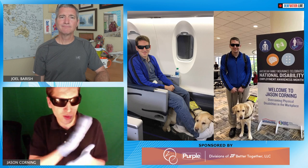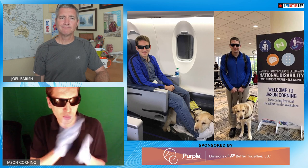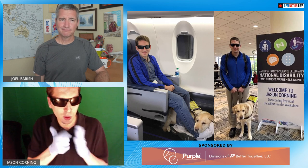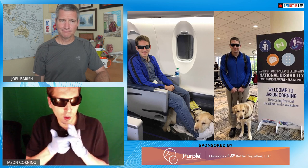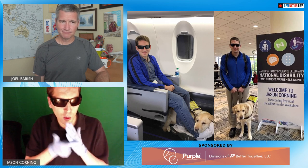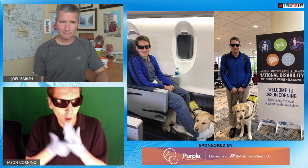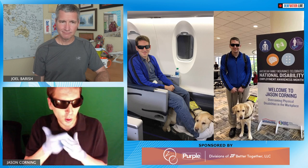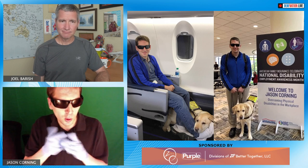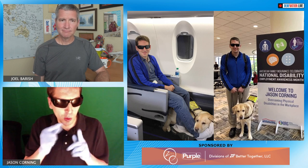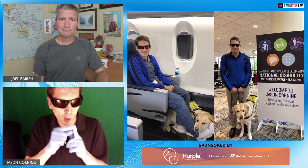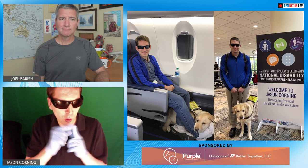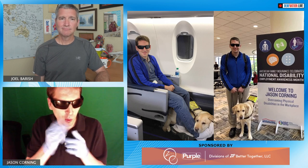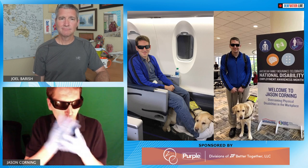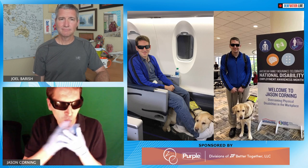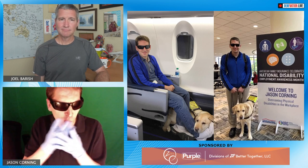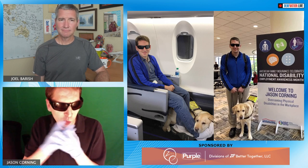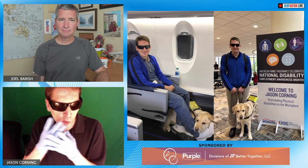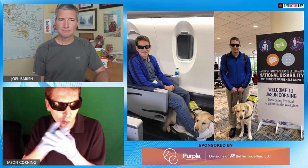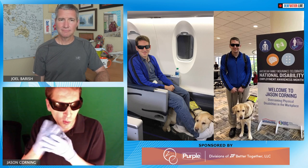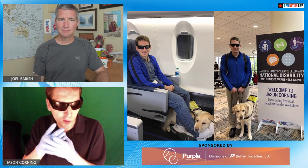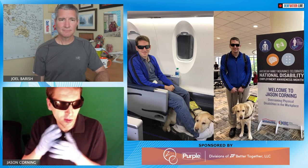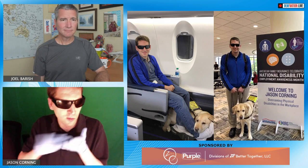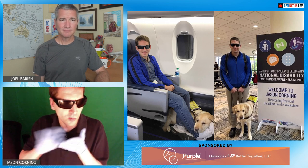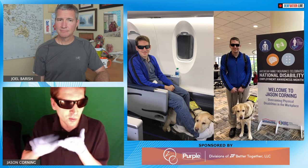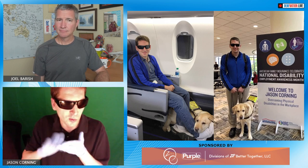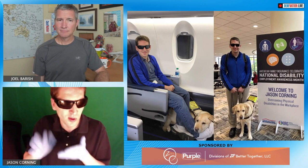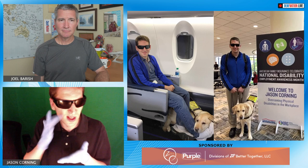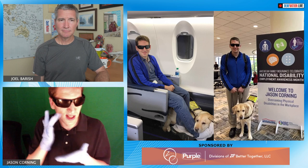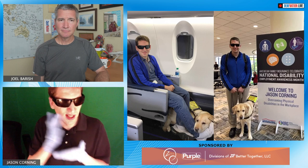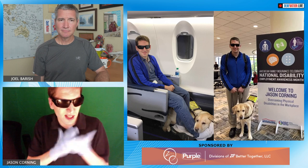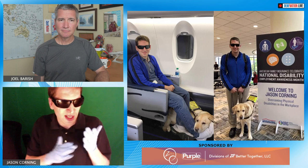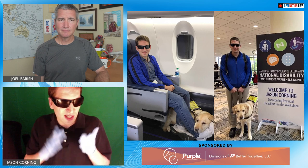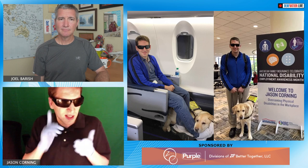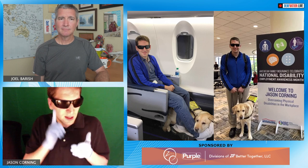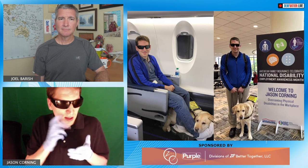maybe the keyword automatic filter removes their resume